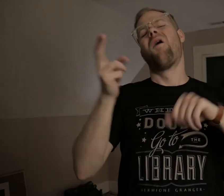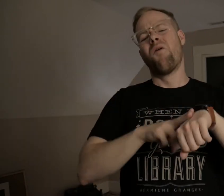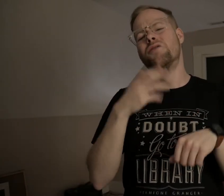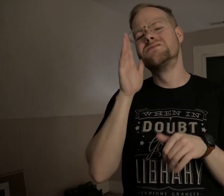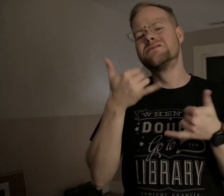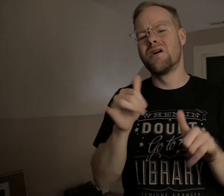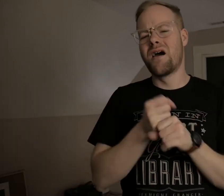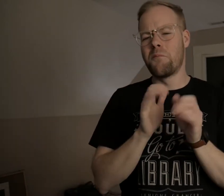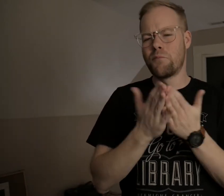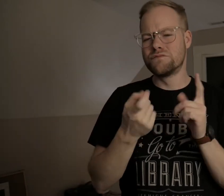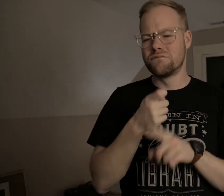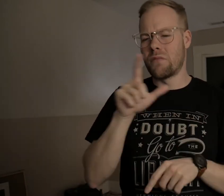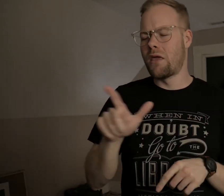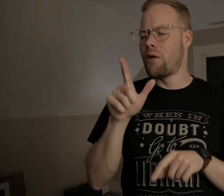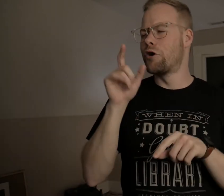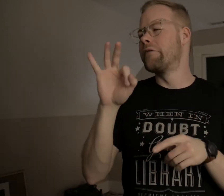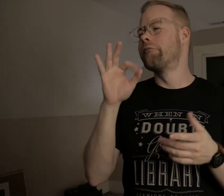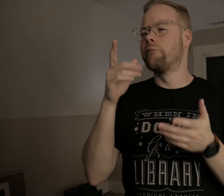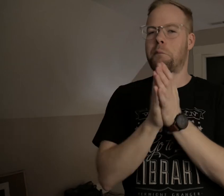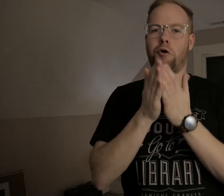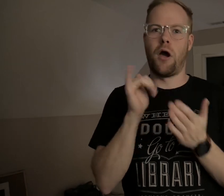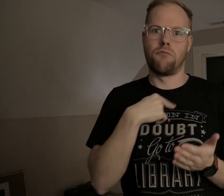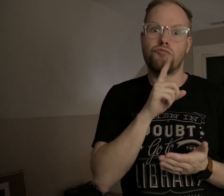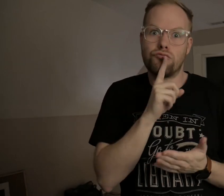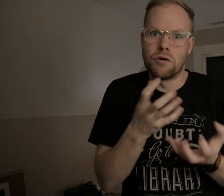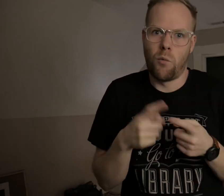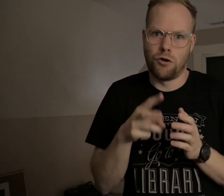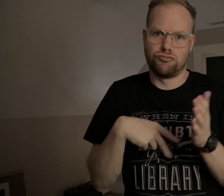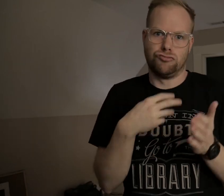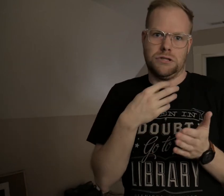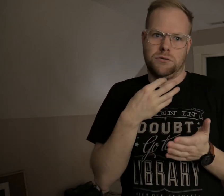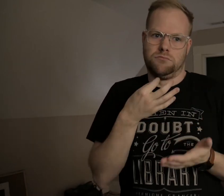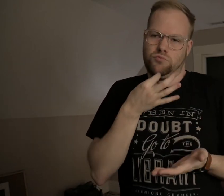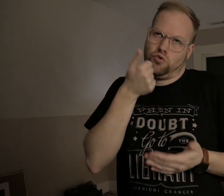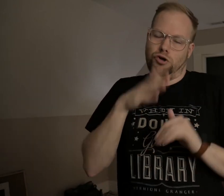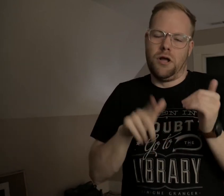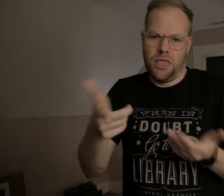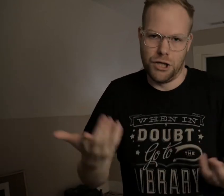Of course, I’ll still get books from the library if it’s something that I really, really want to read sooner than later.